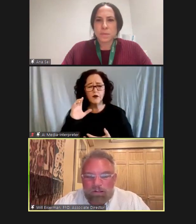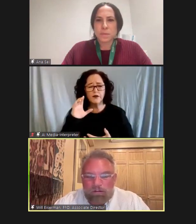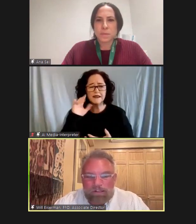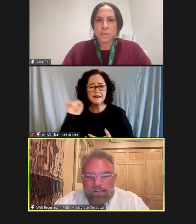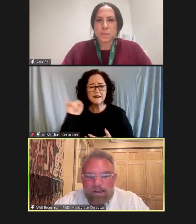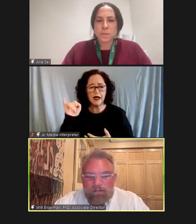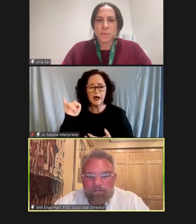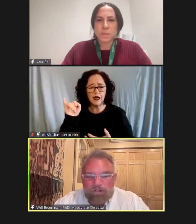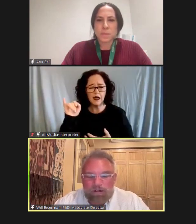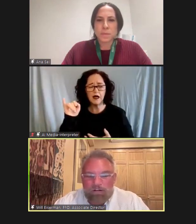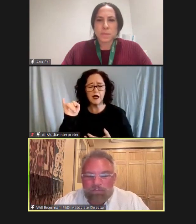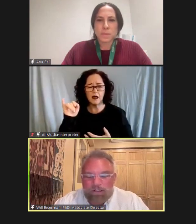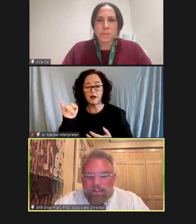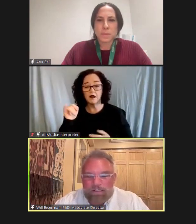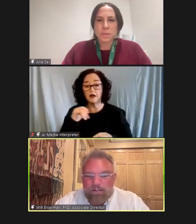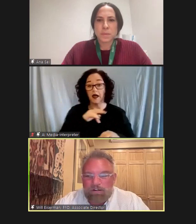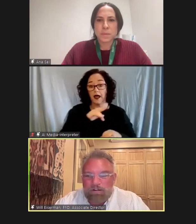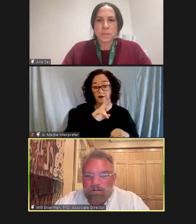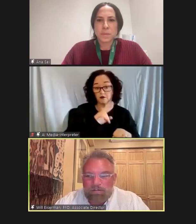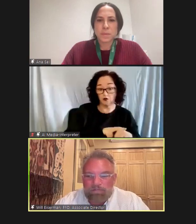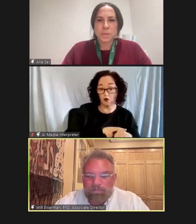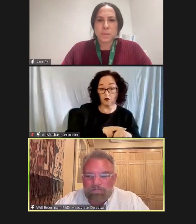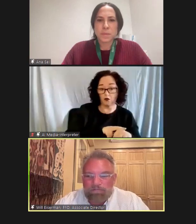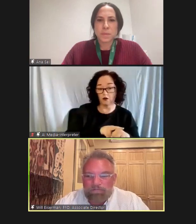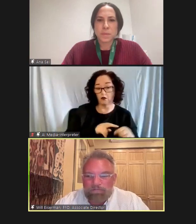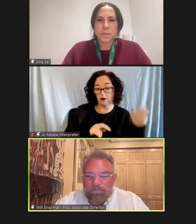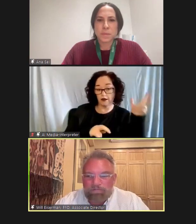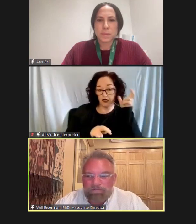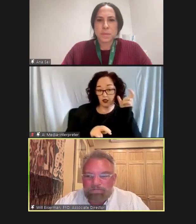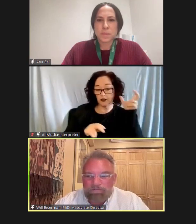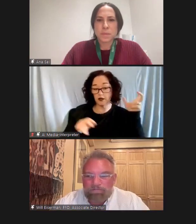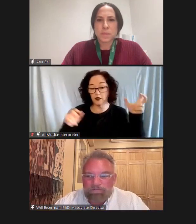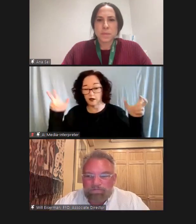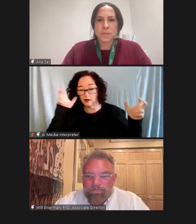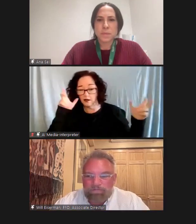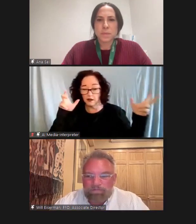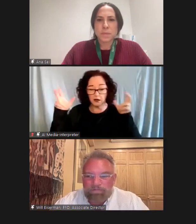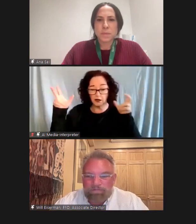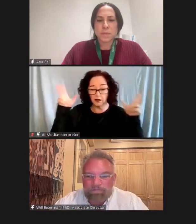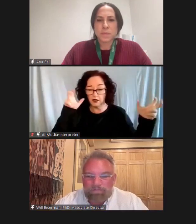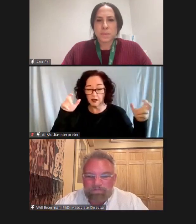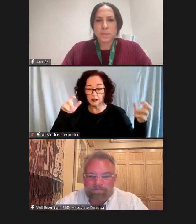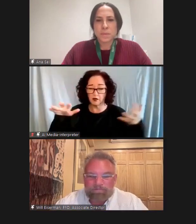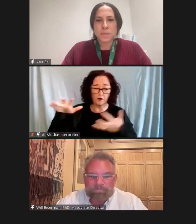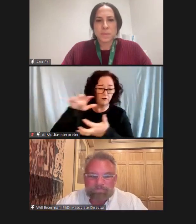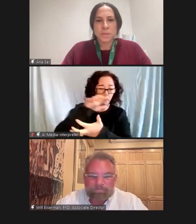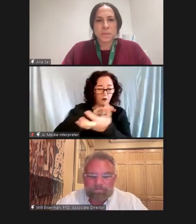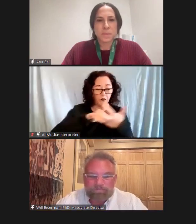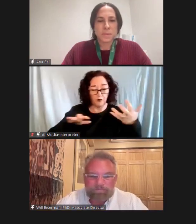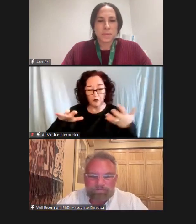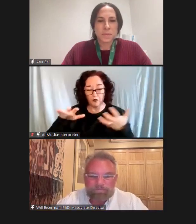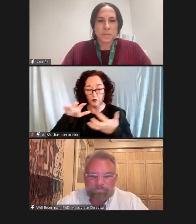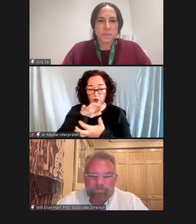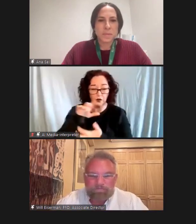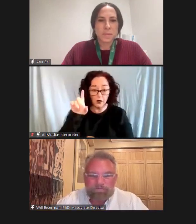sound for the unaffected